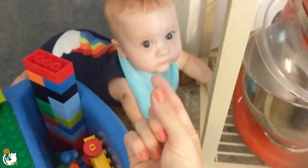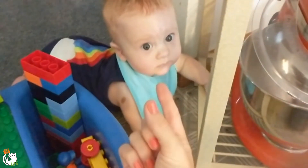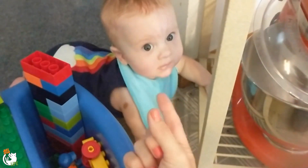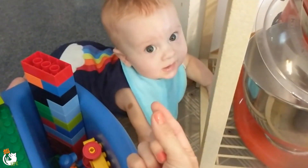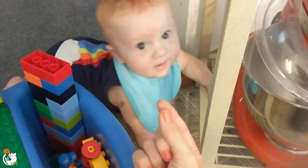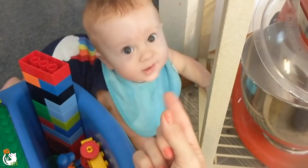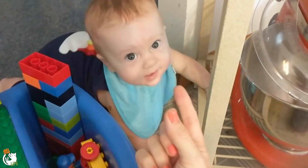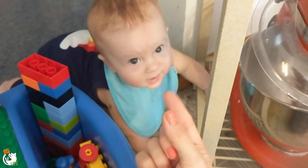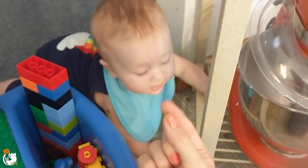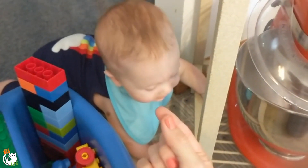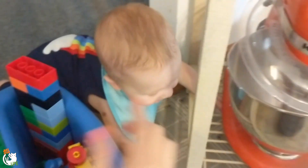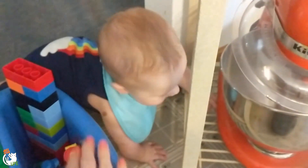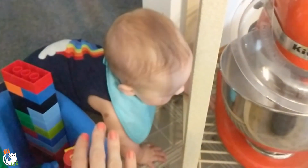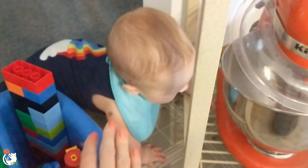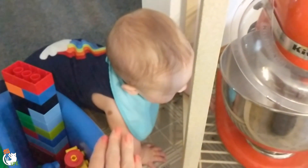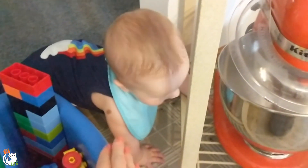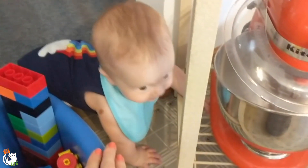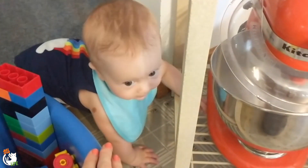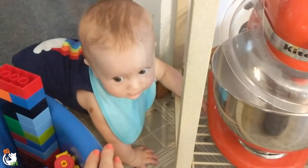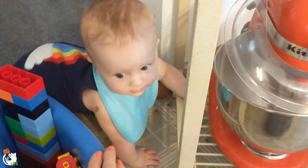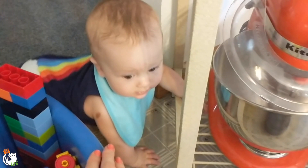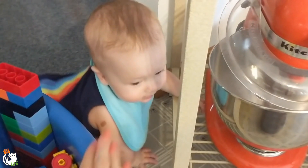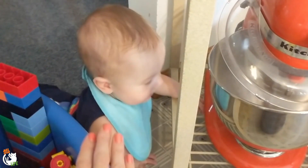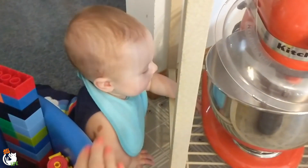What are you doing mister? Hello?